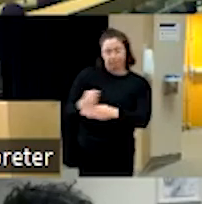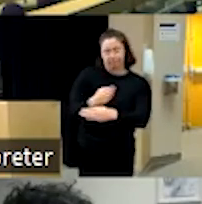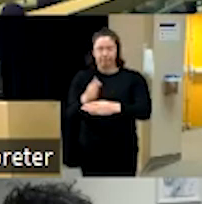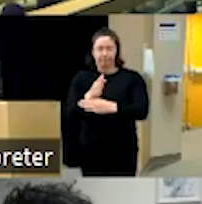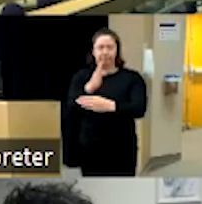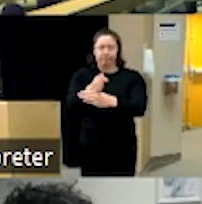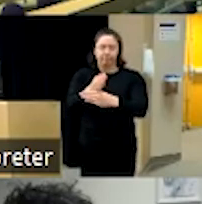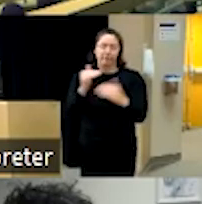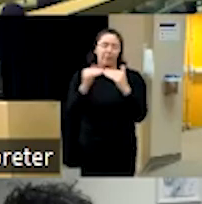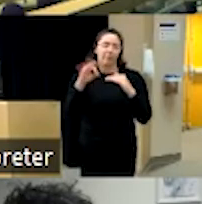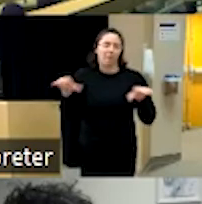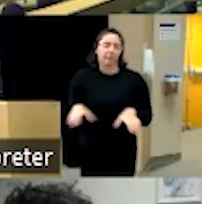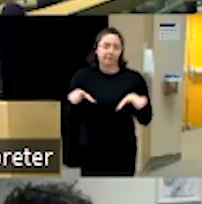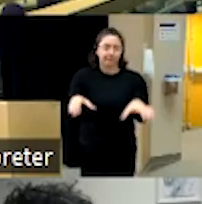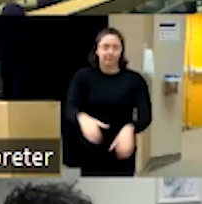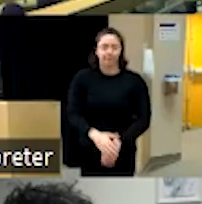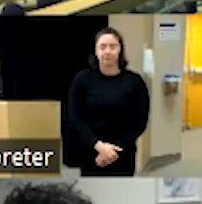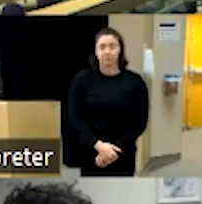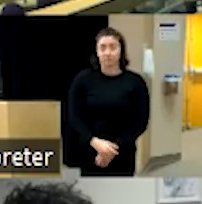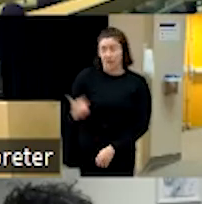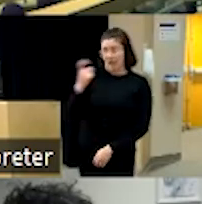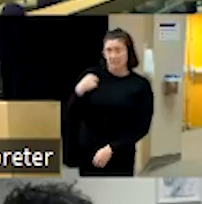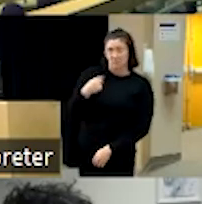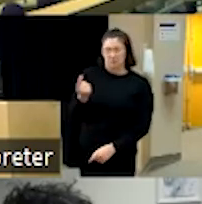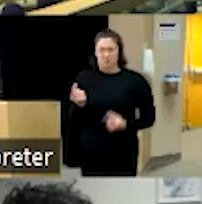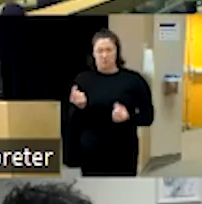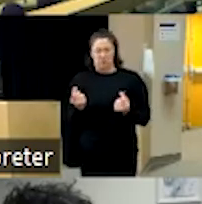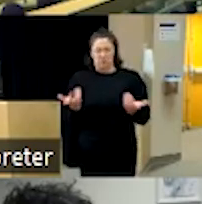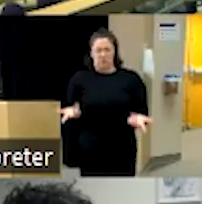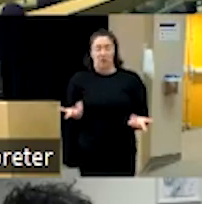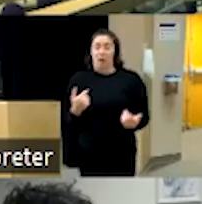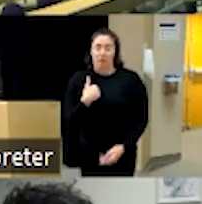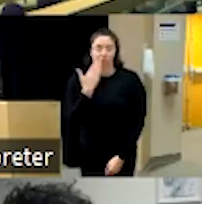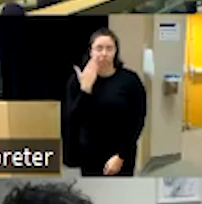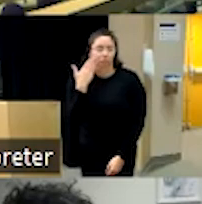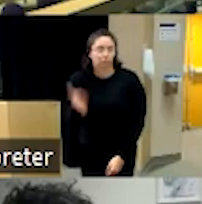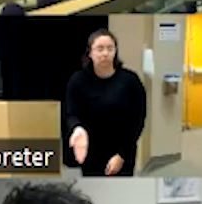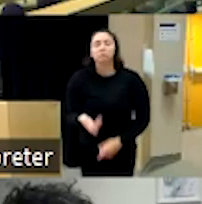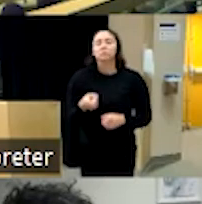um of course um if you ask me what's doing this I actually don't know because we are treat they